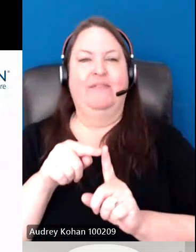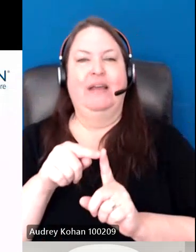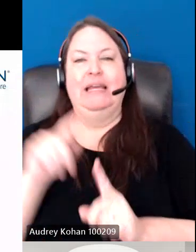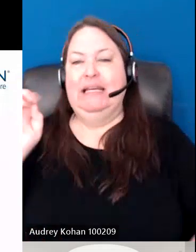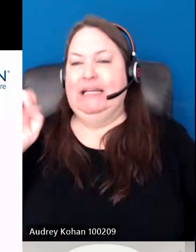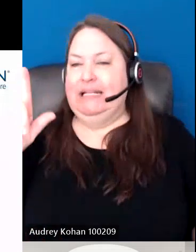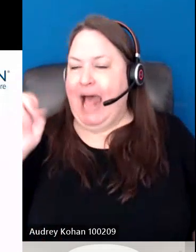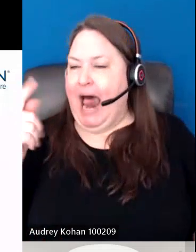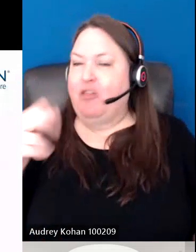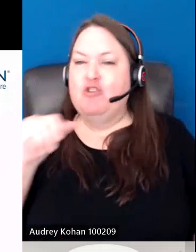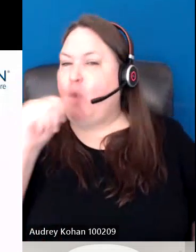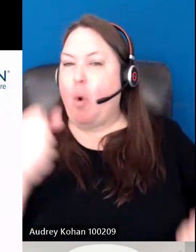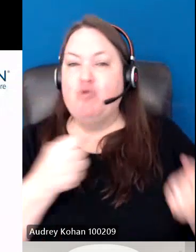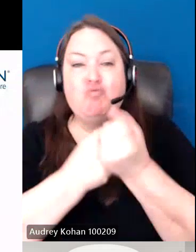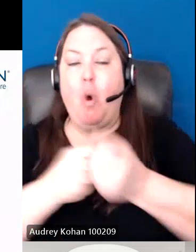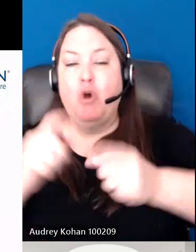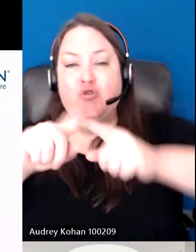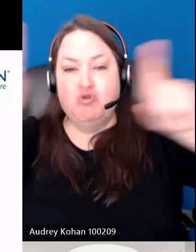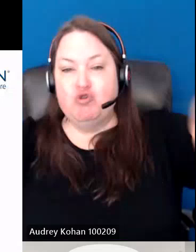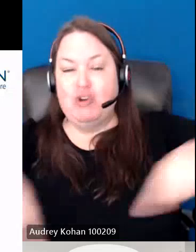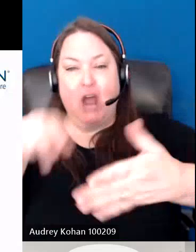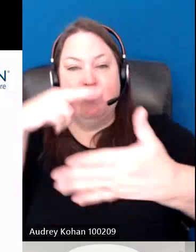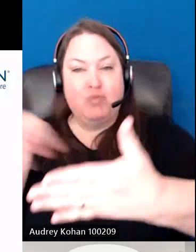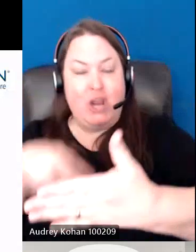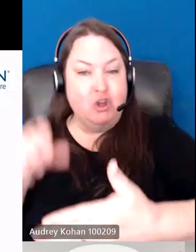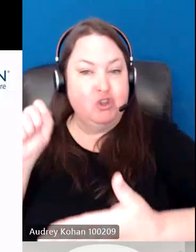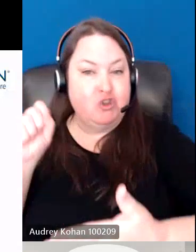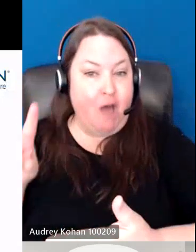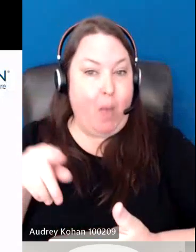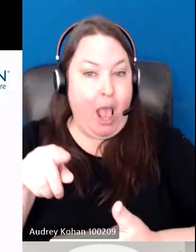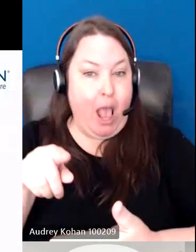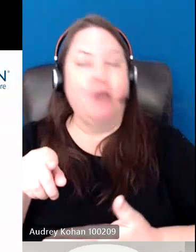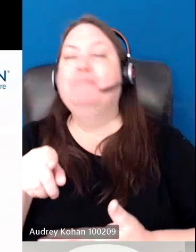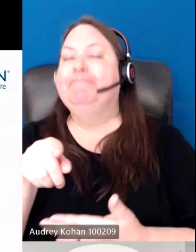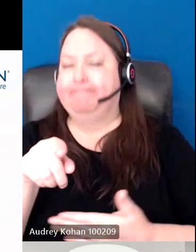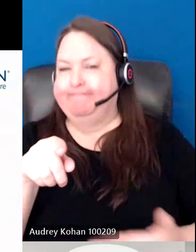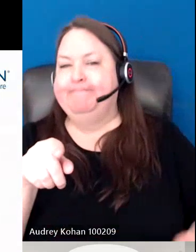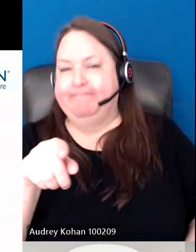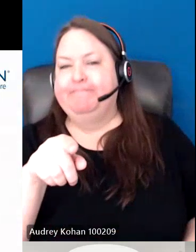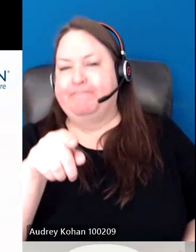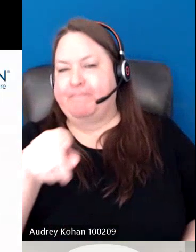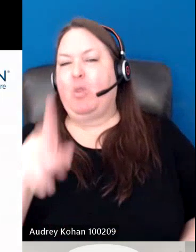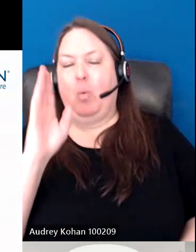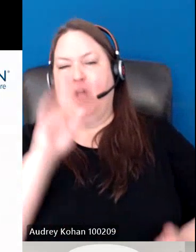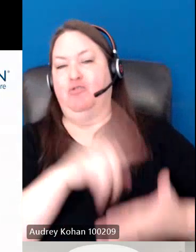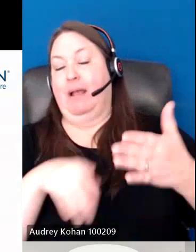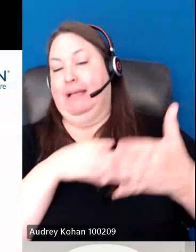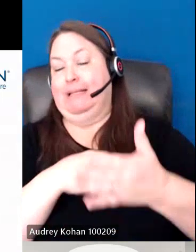doesn't support screen reader software this would tend to uh discriminate against individuals with